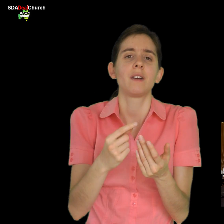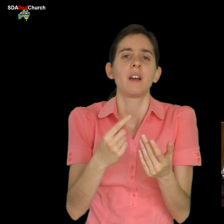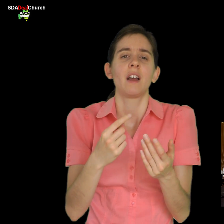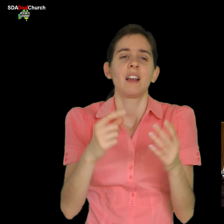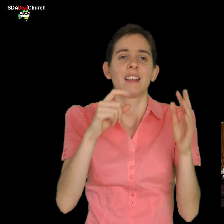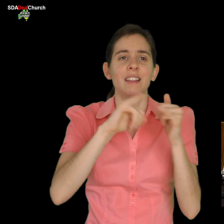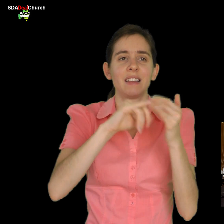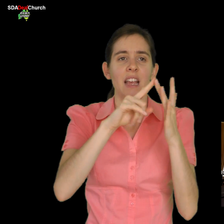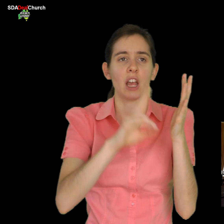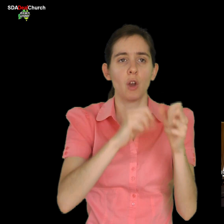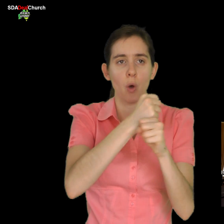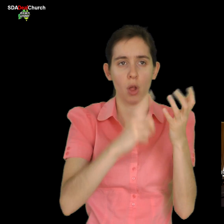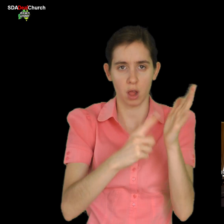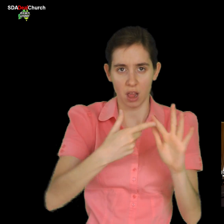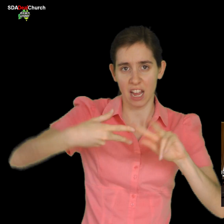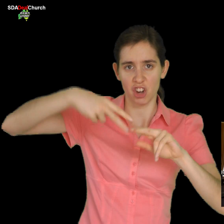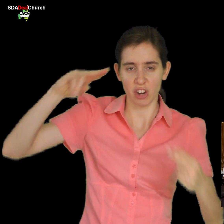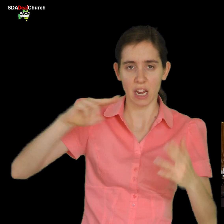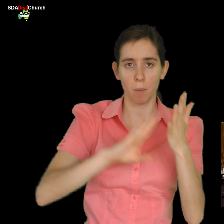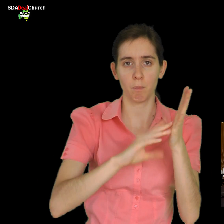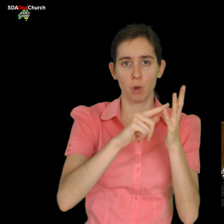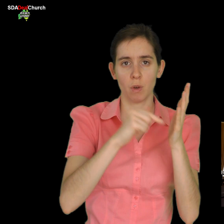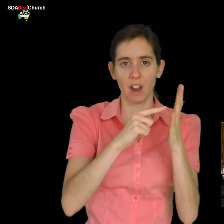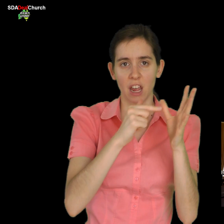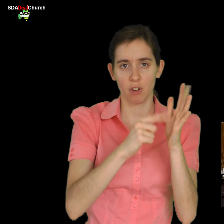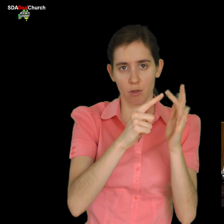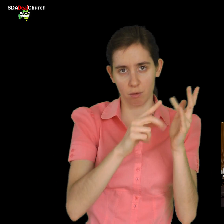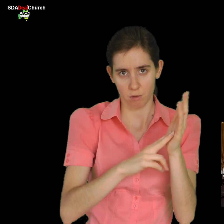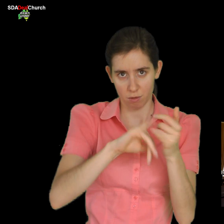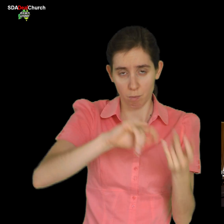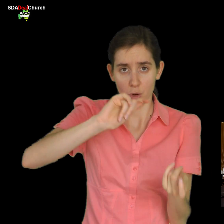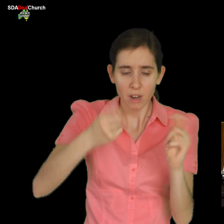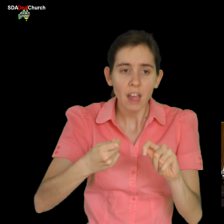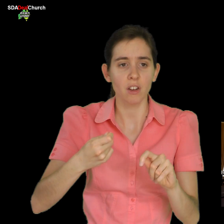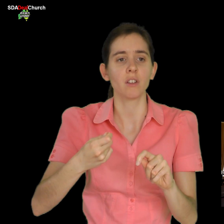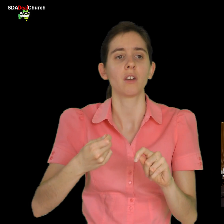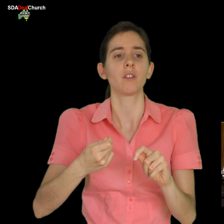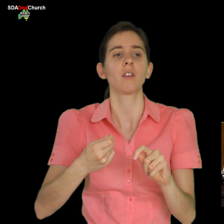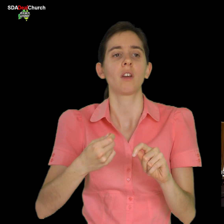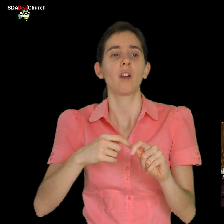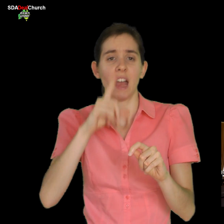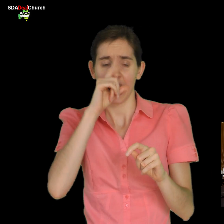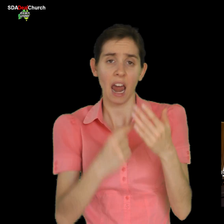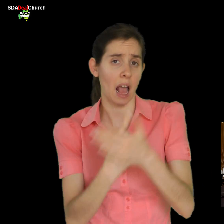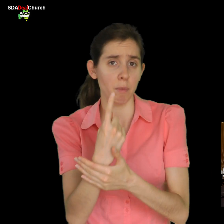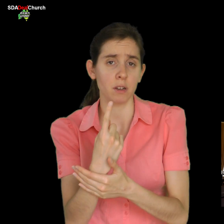those affecting DNA that encodes a single trait, can sometimes happen. An